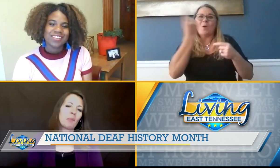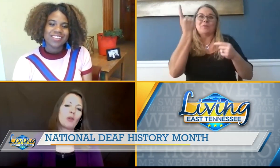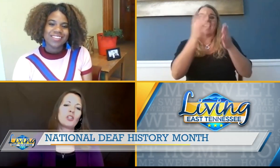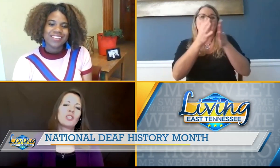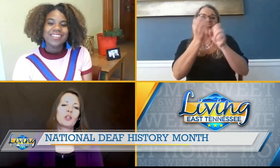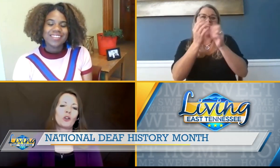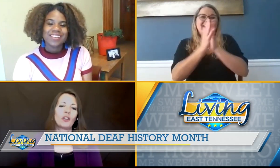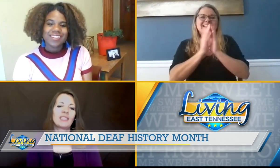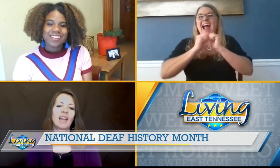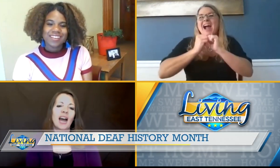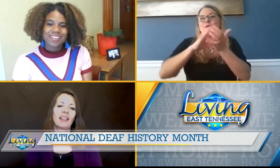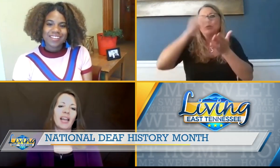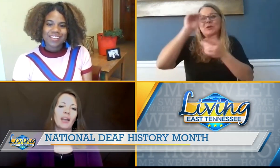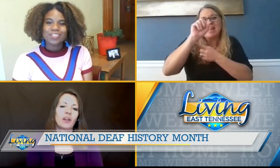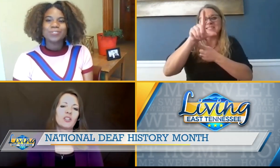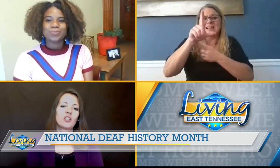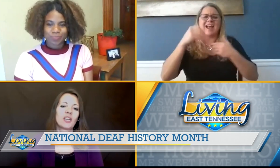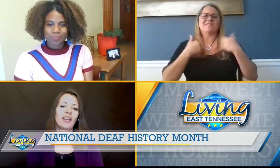MAYBE LEARN AND TAKE THOSE